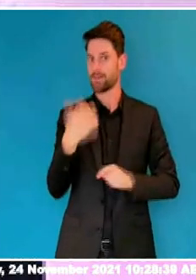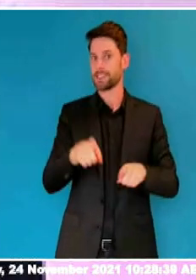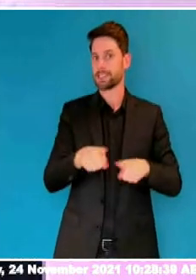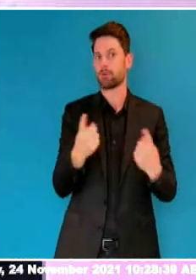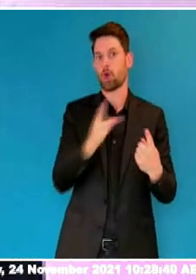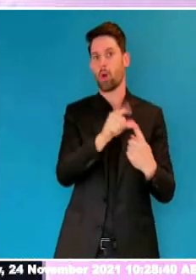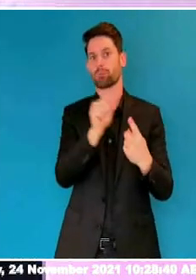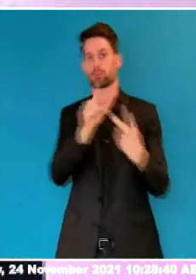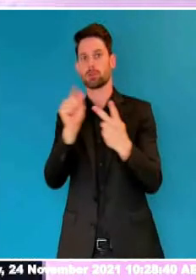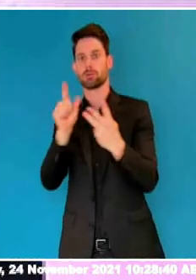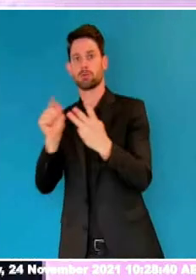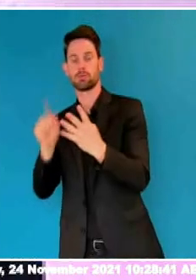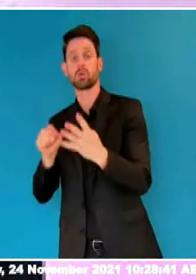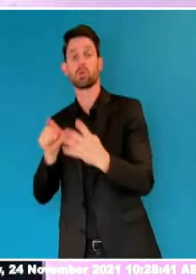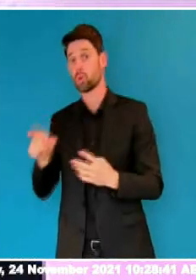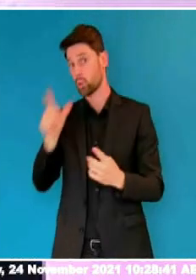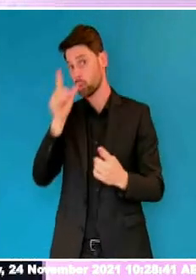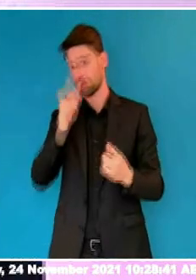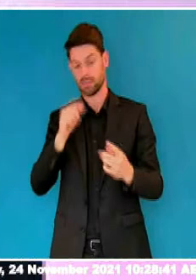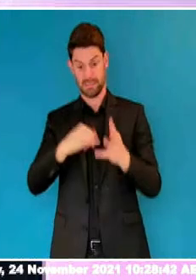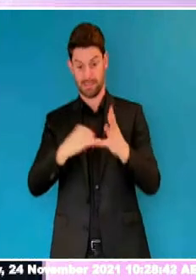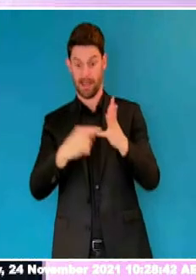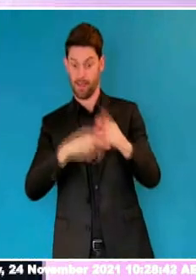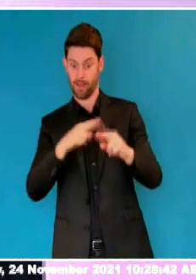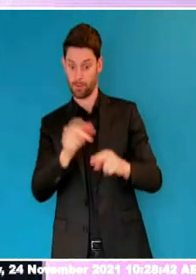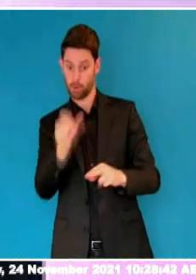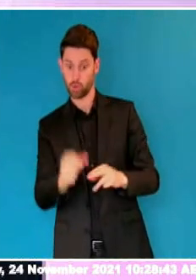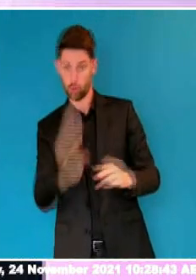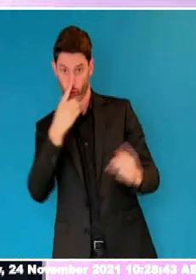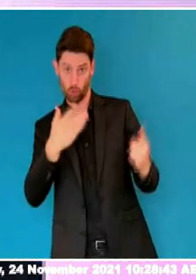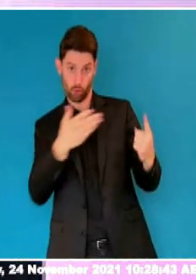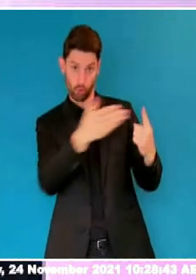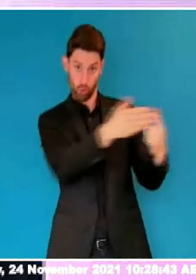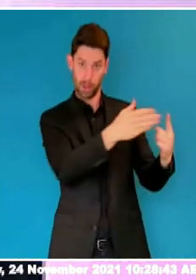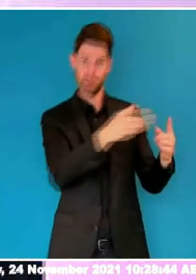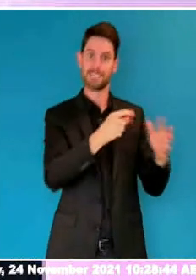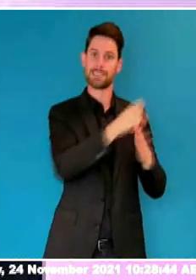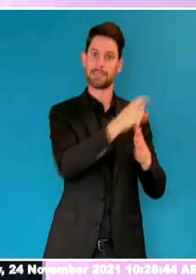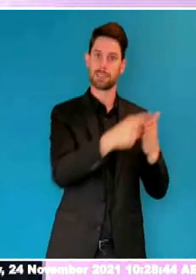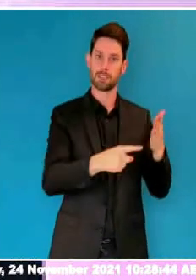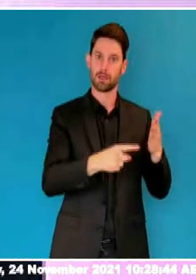You could come through what's called the Disability Accommodation Request Tool? Yes.